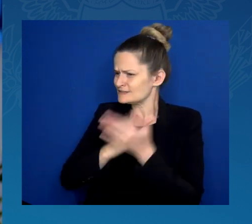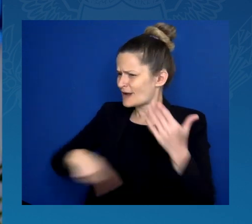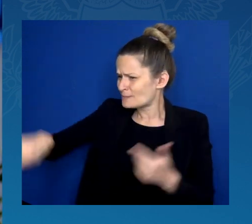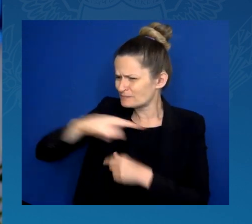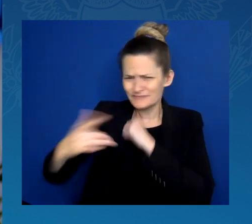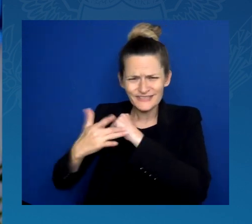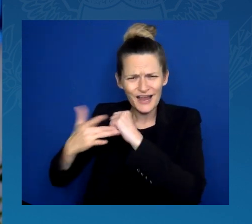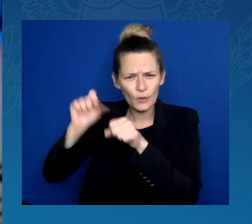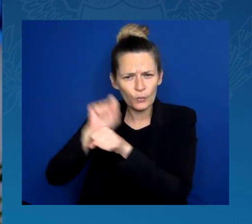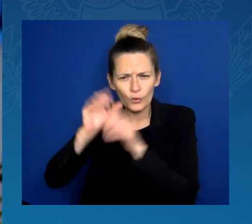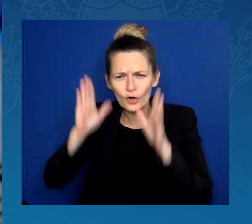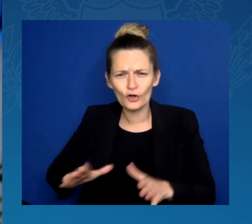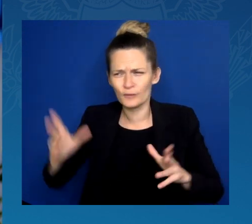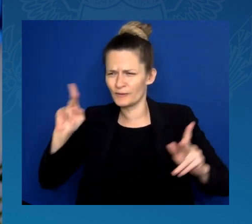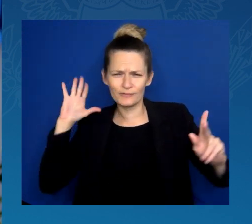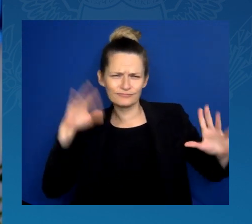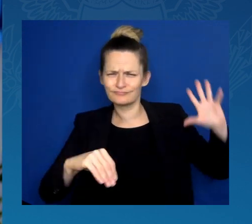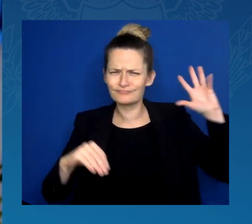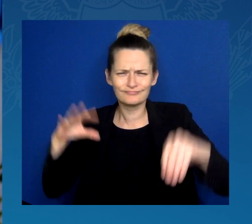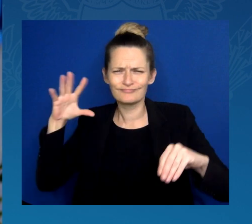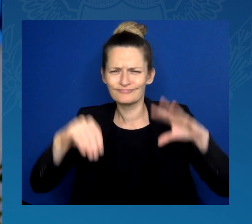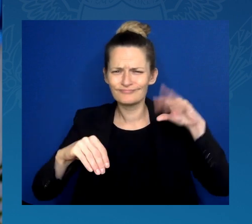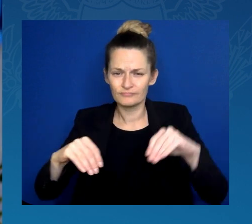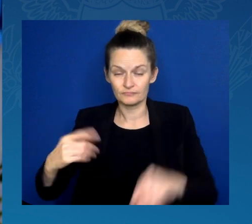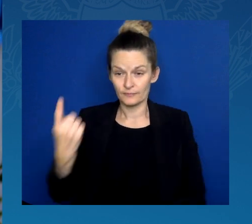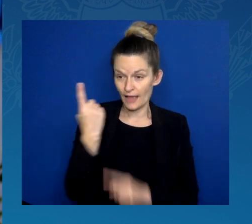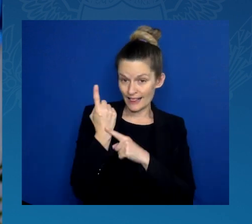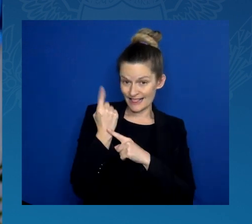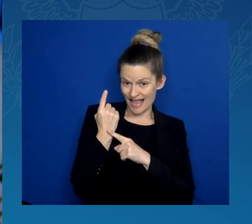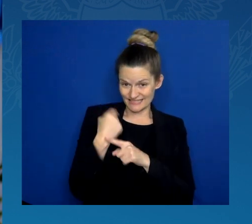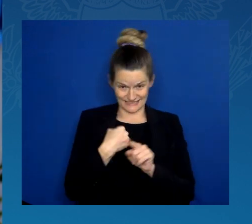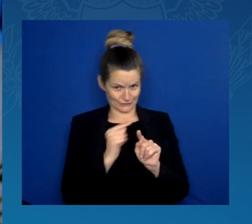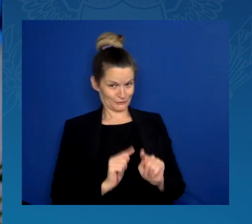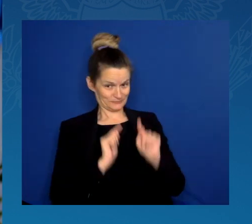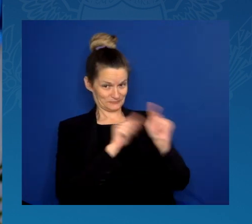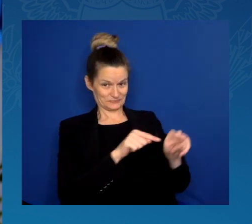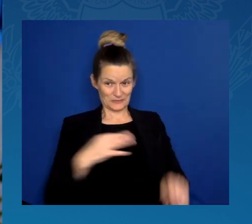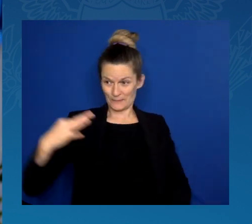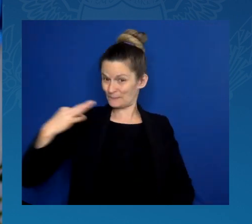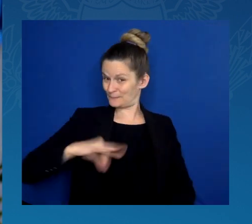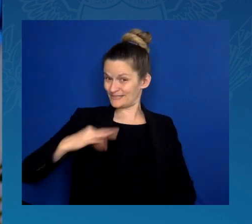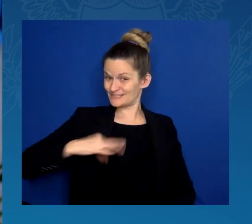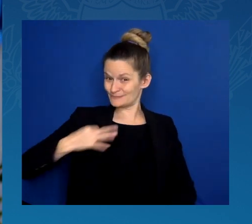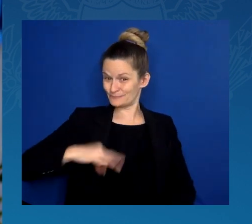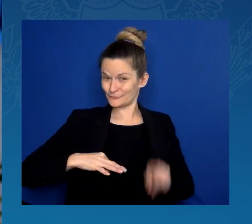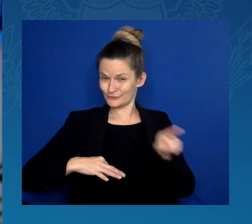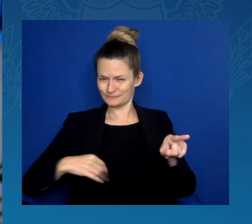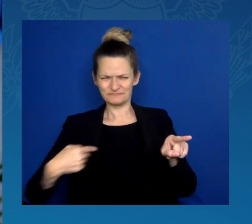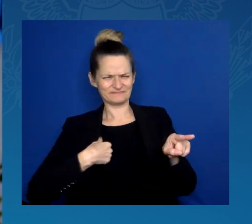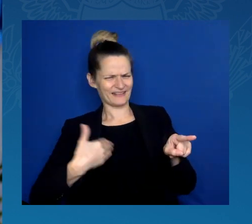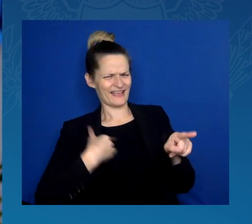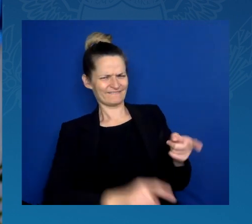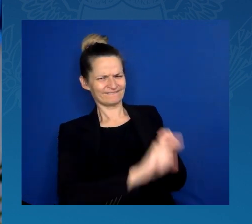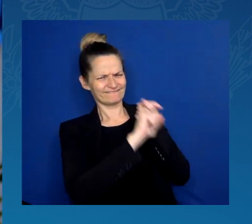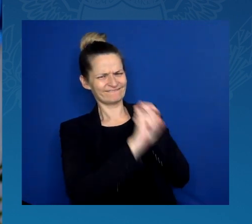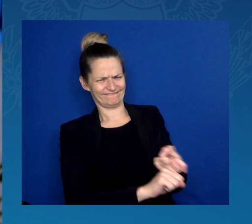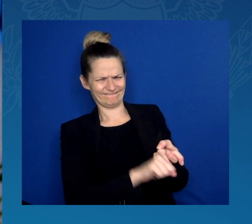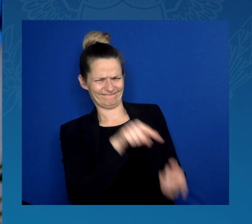I was in Pittsburgh with my dear friend, our dear friend, Secretary Marty Walsh -- a great champion of working people --